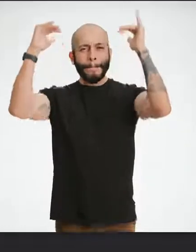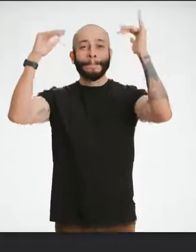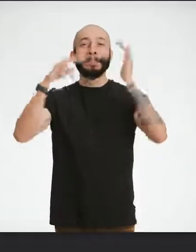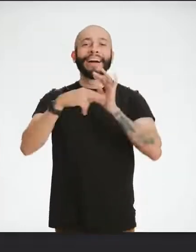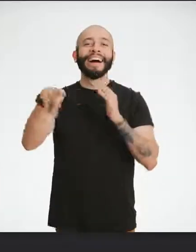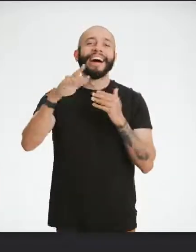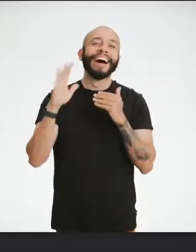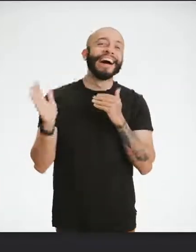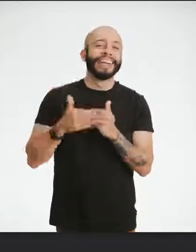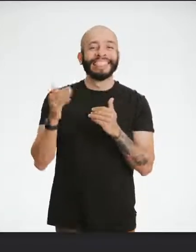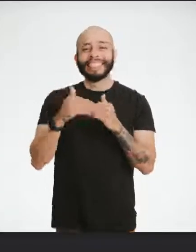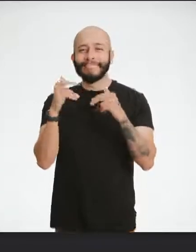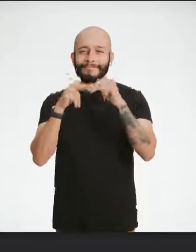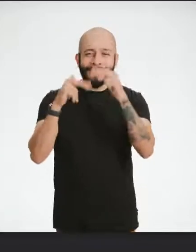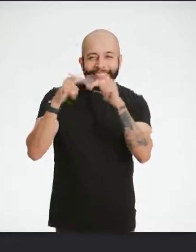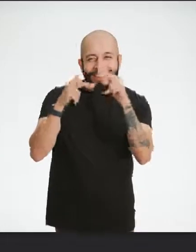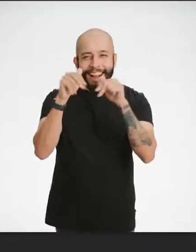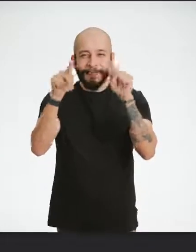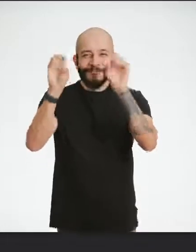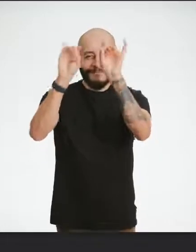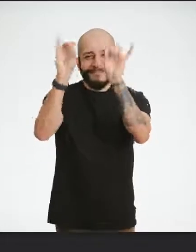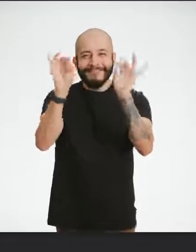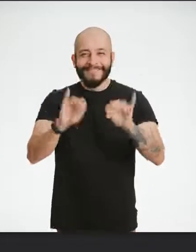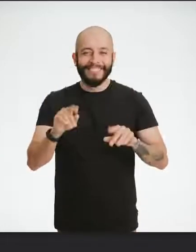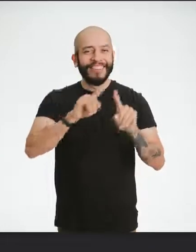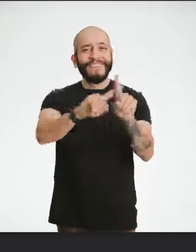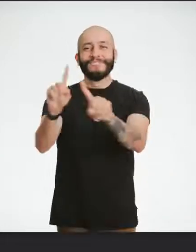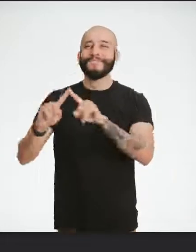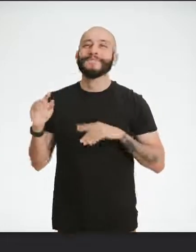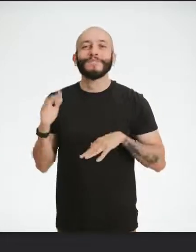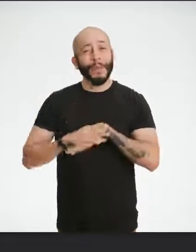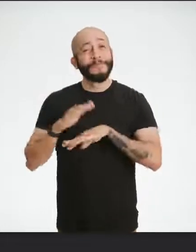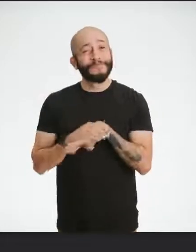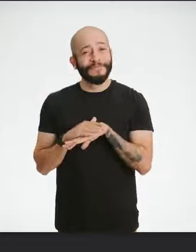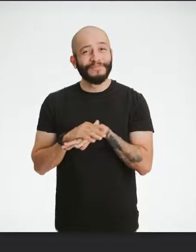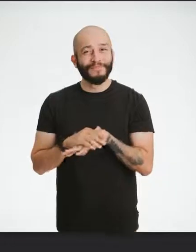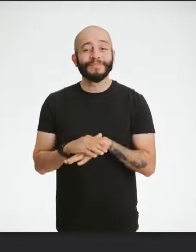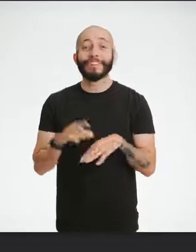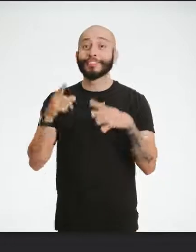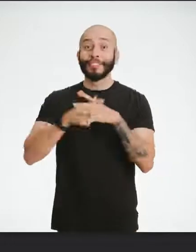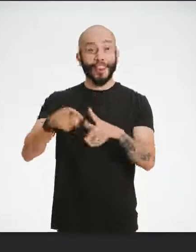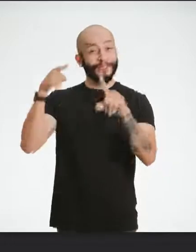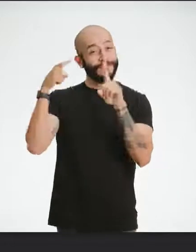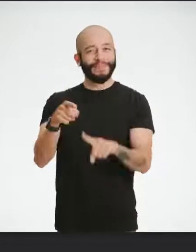further, and make it even easier for you to build great apps for all of our platforms.